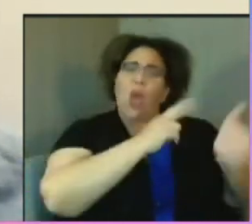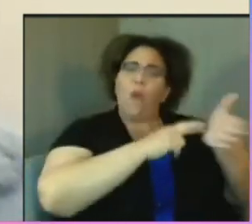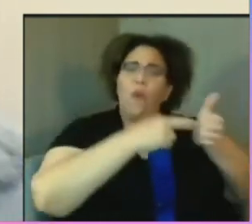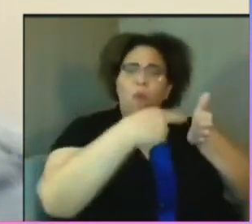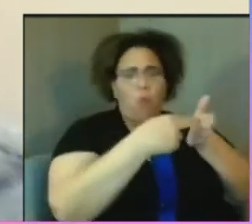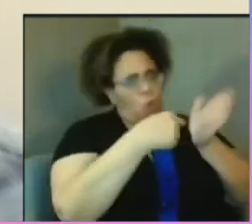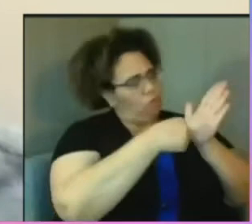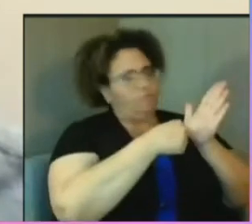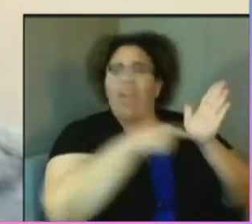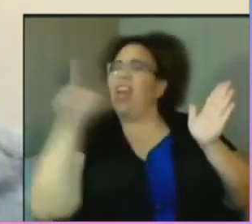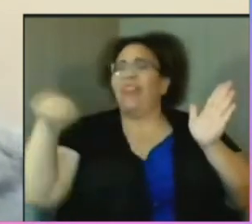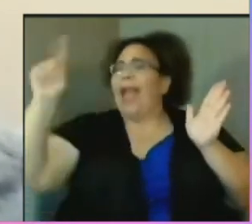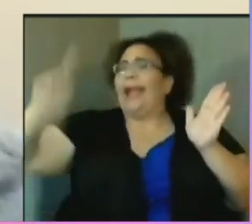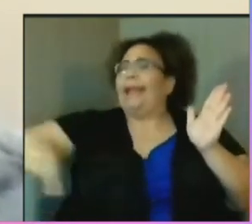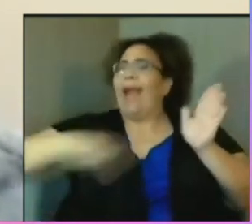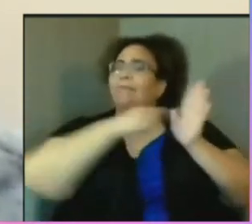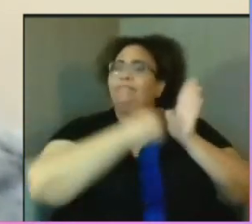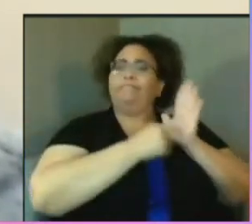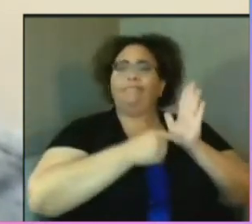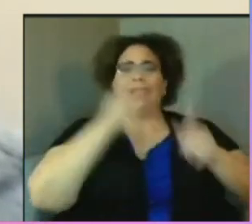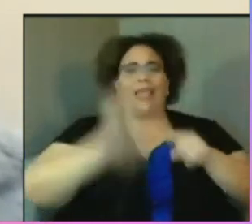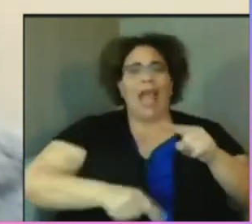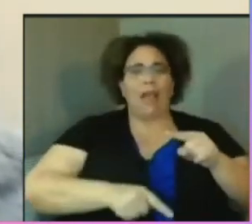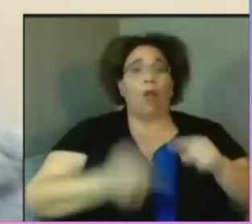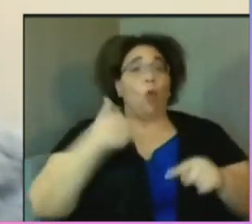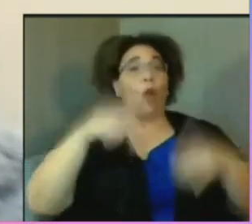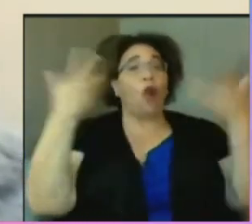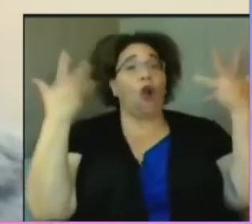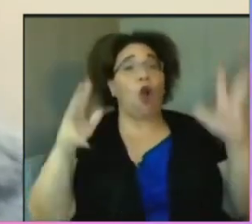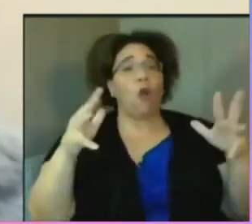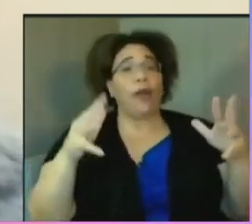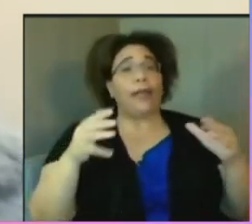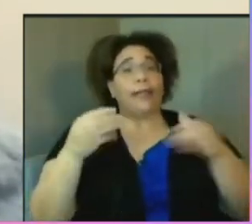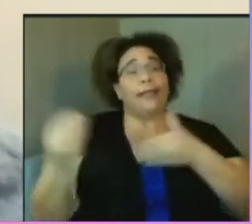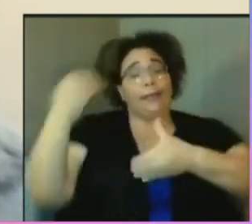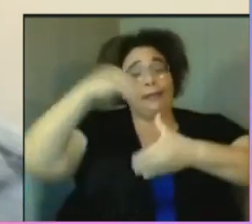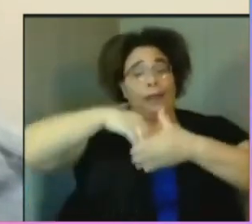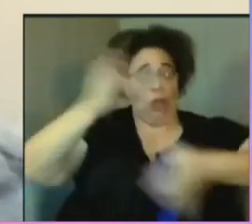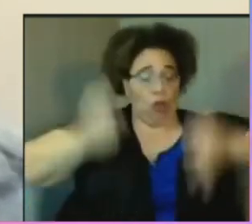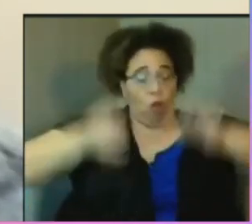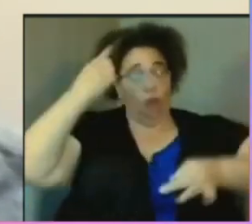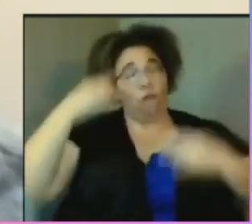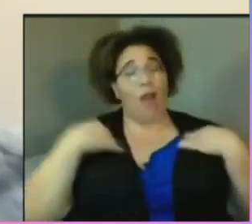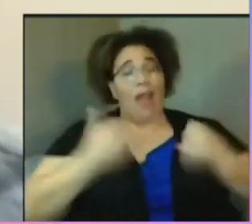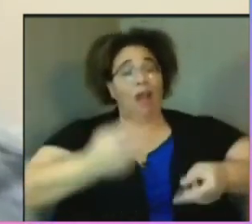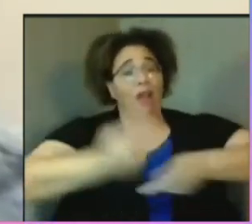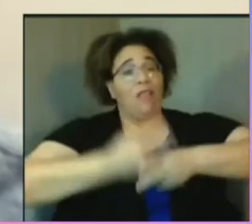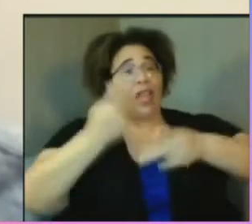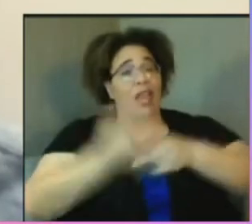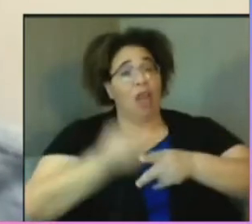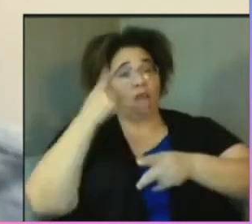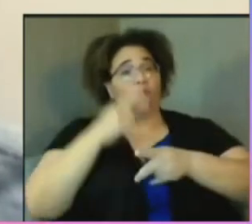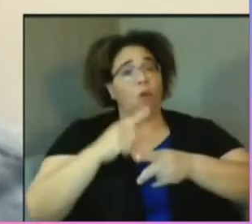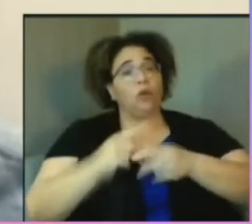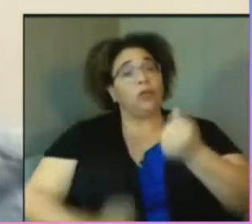And we are already in court in healthcare cases to enforce that, same is true as to cases involving education.